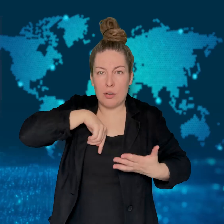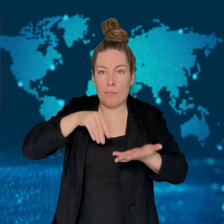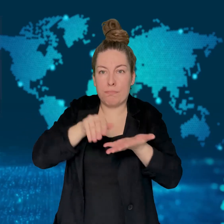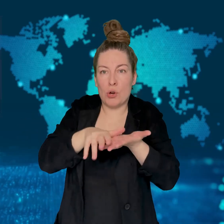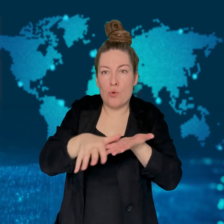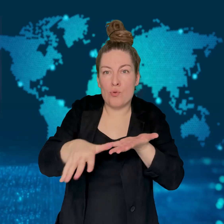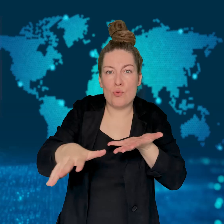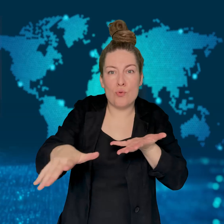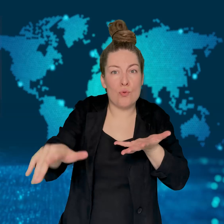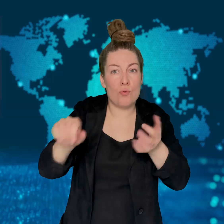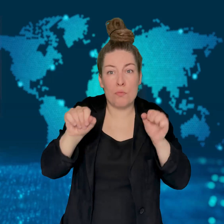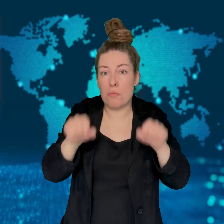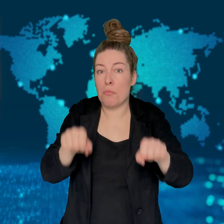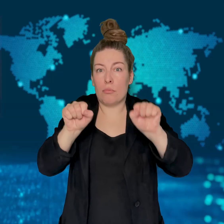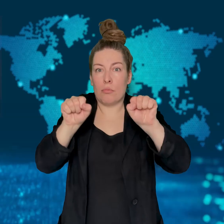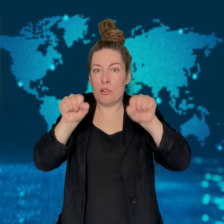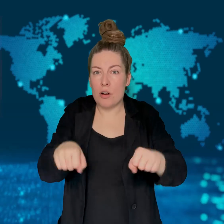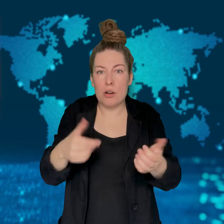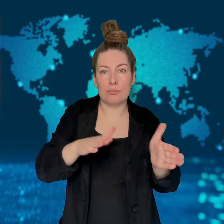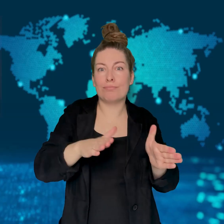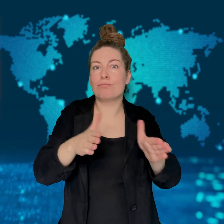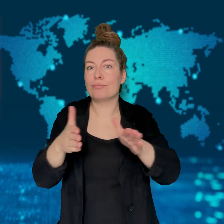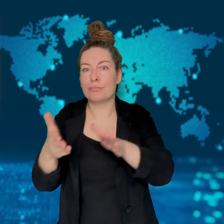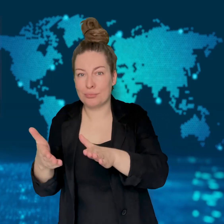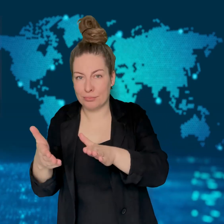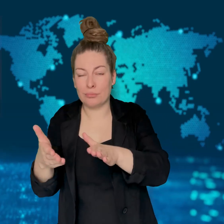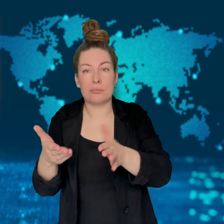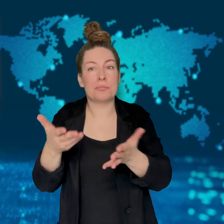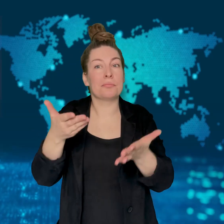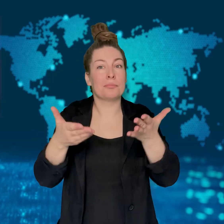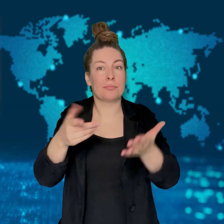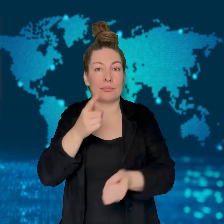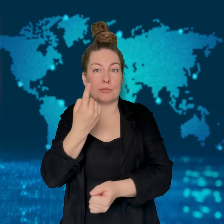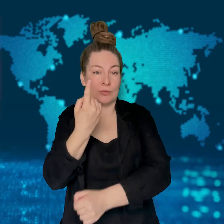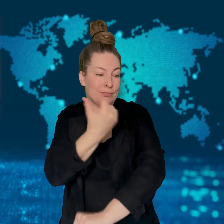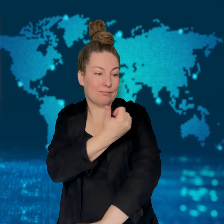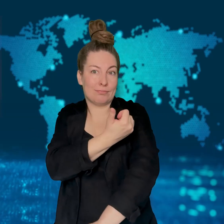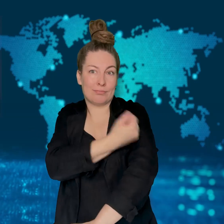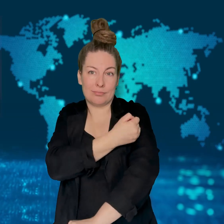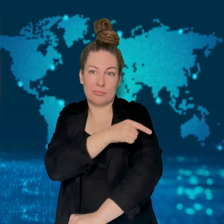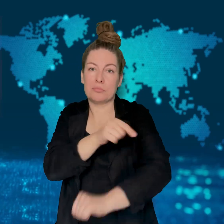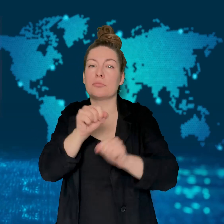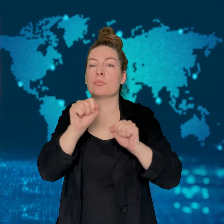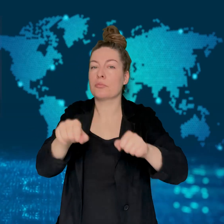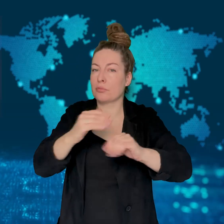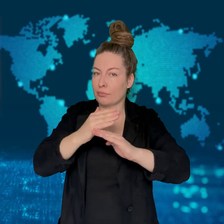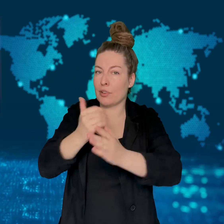suffer internal bleeding.